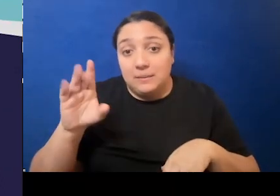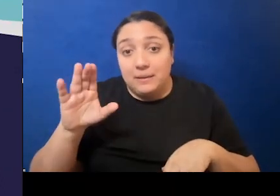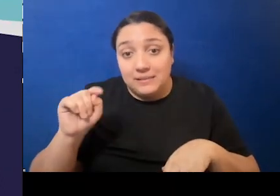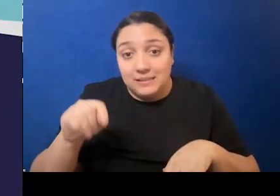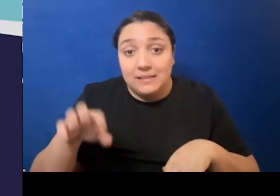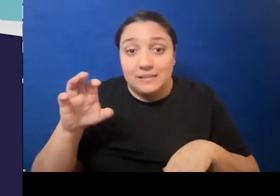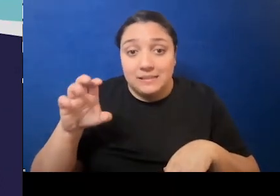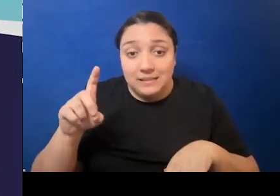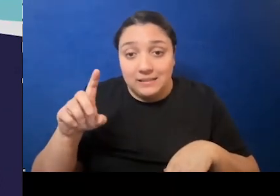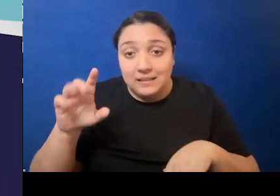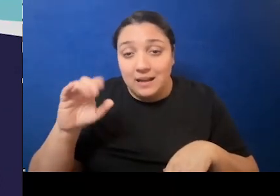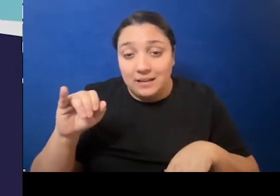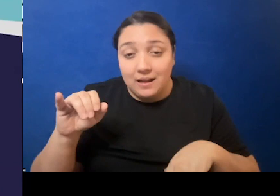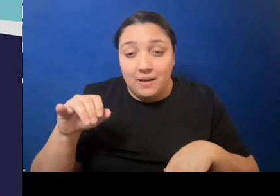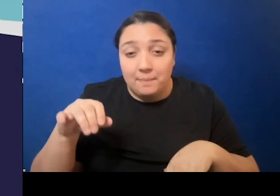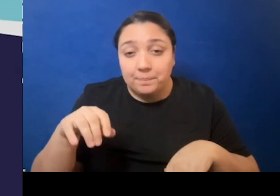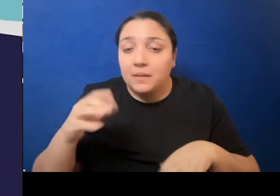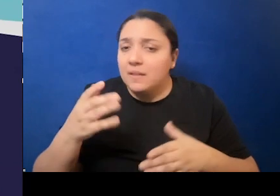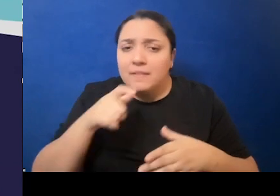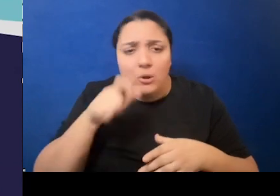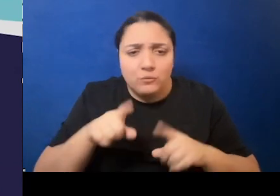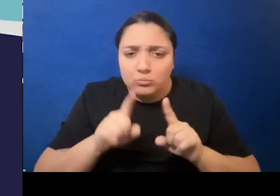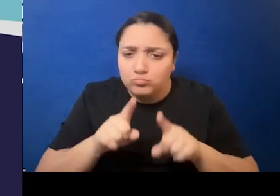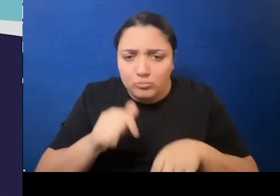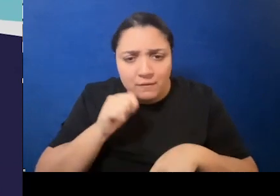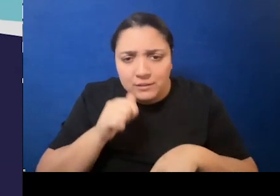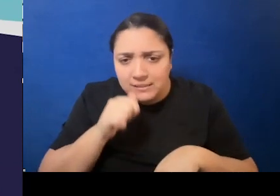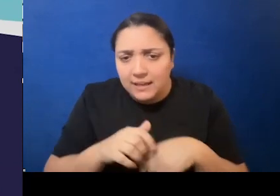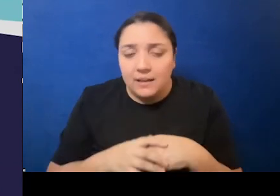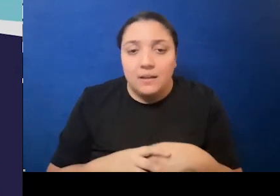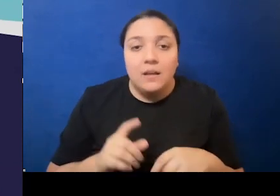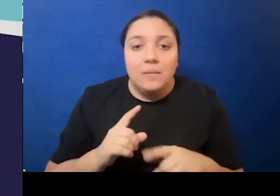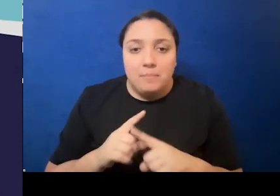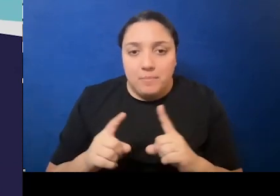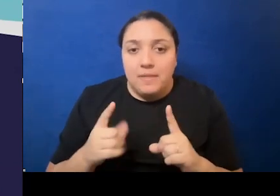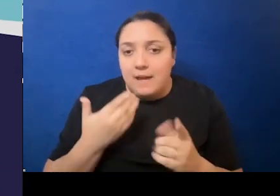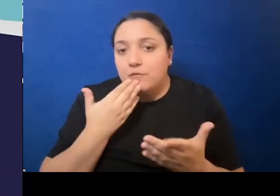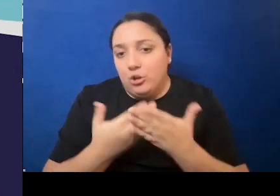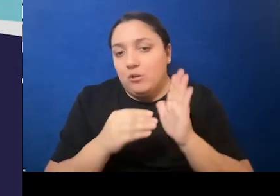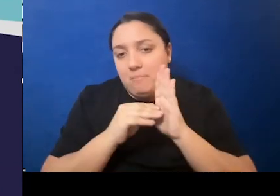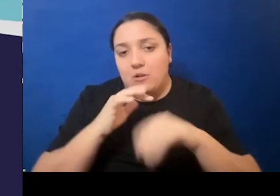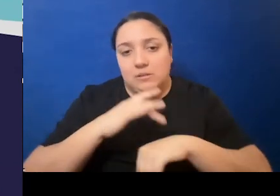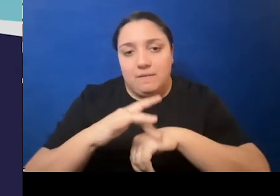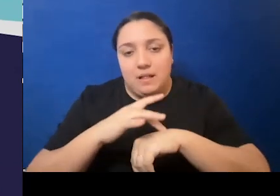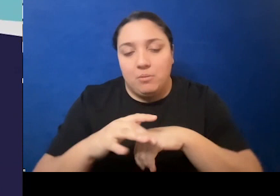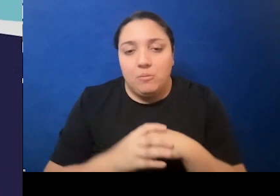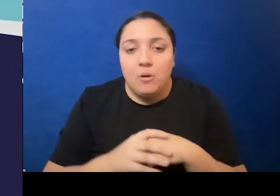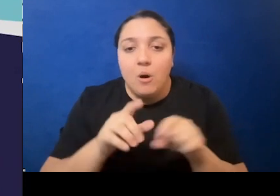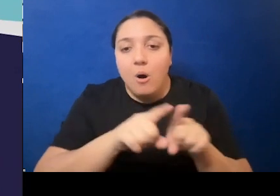THEY MAY HAVE FLEXIBILITY. SOME OF THE PROGRAMS HAVE